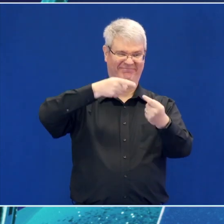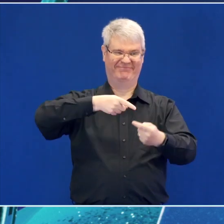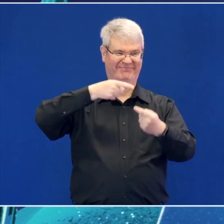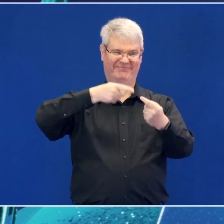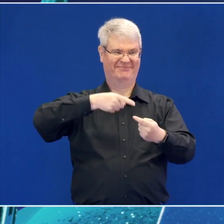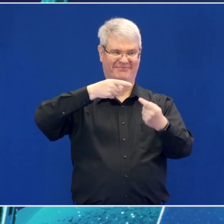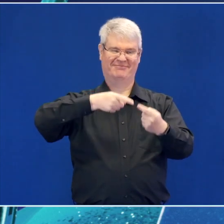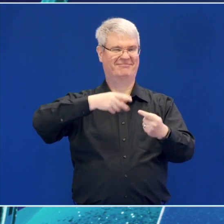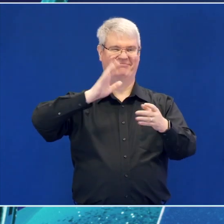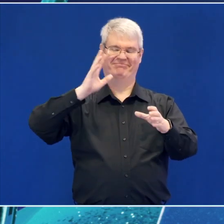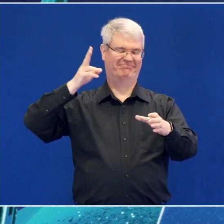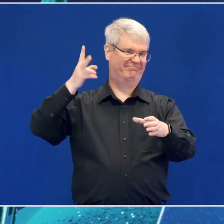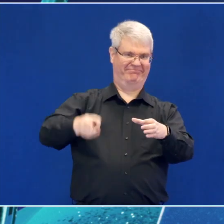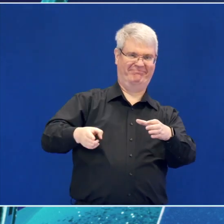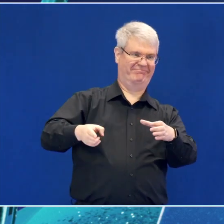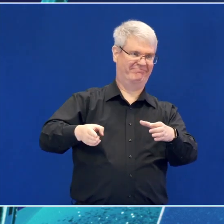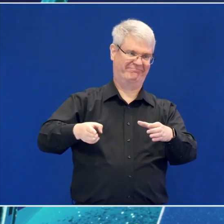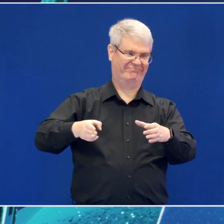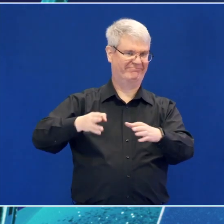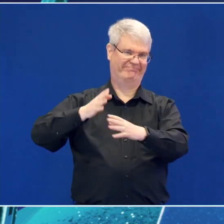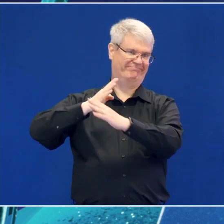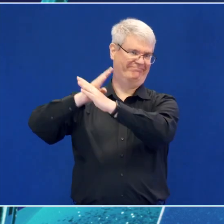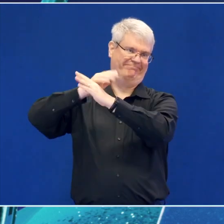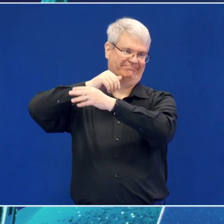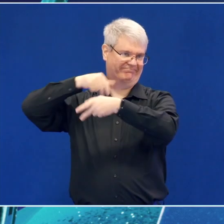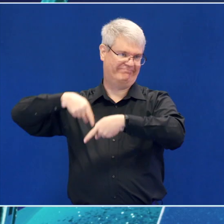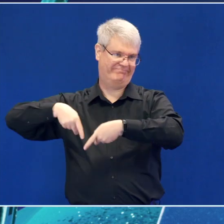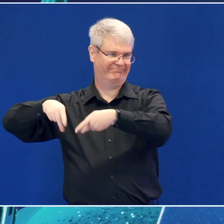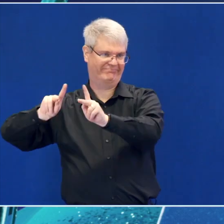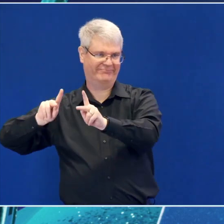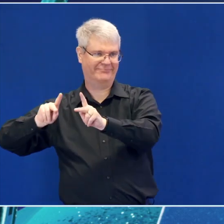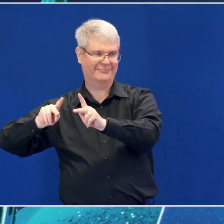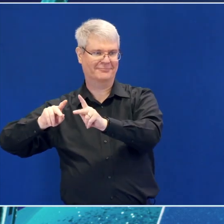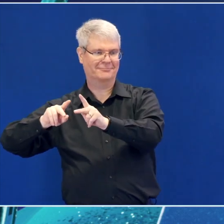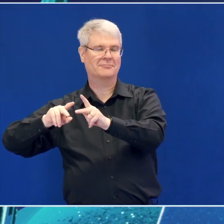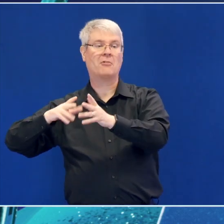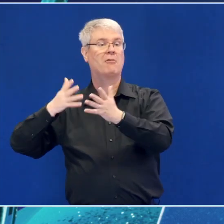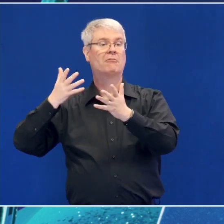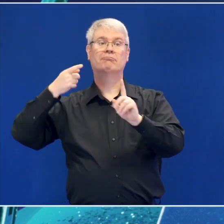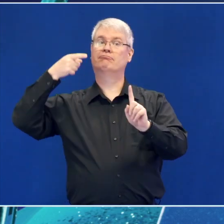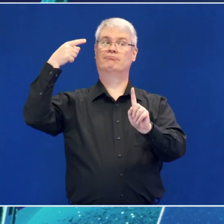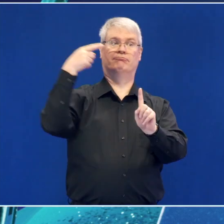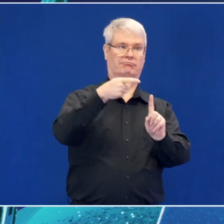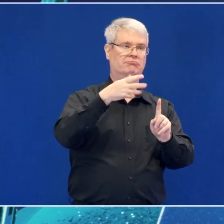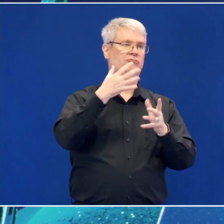So and that allows us to build confidence and trust in the PRs,